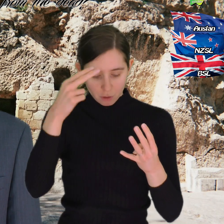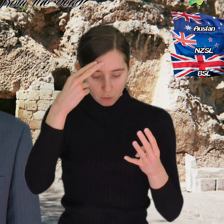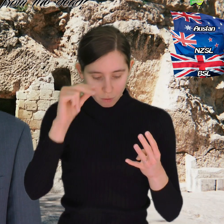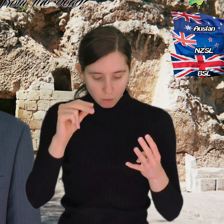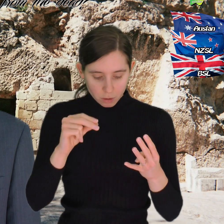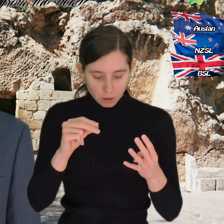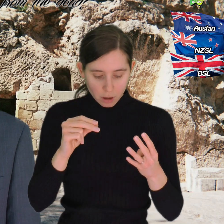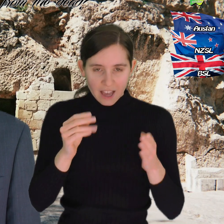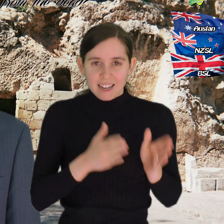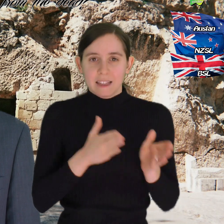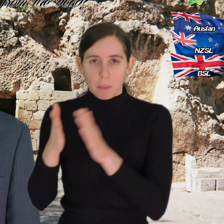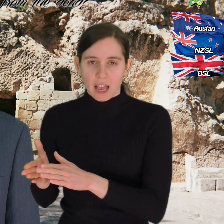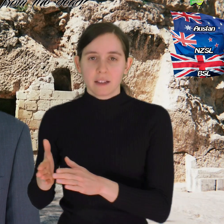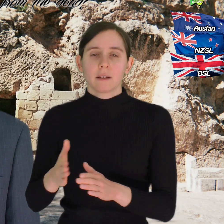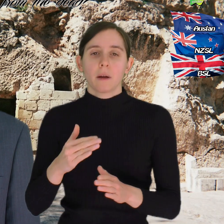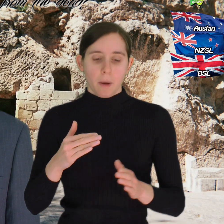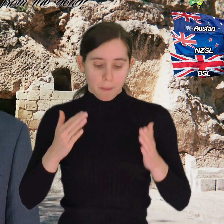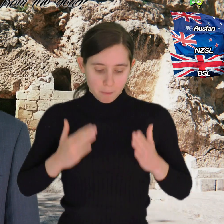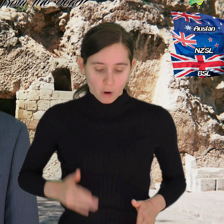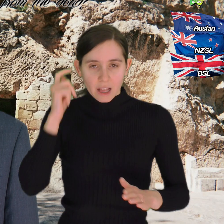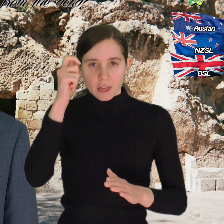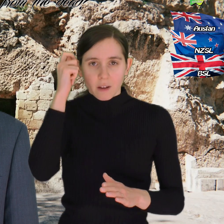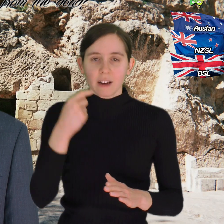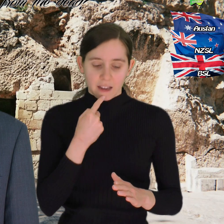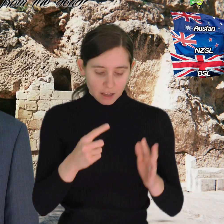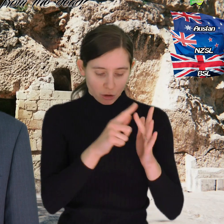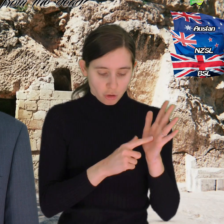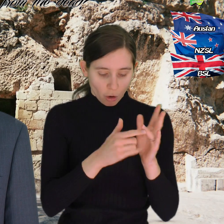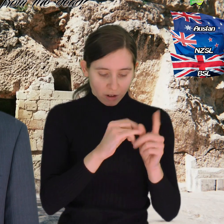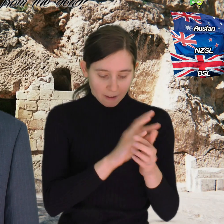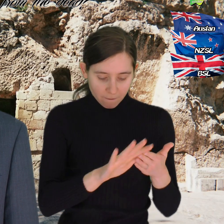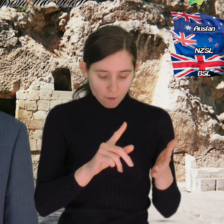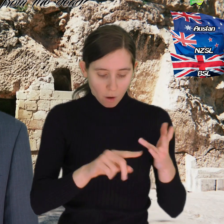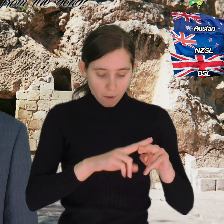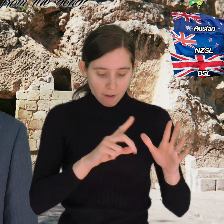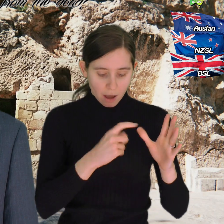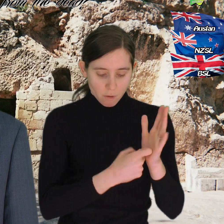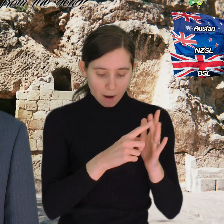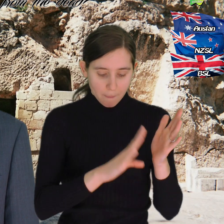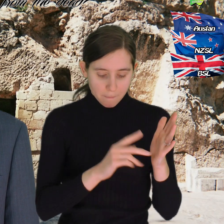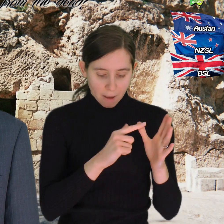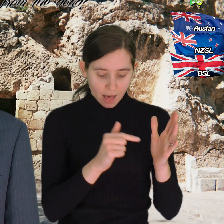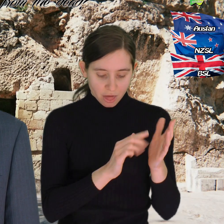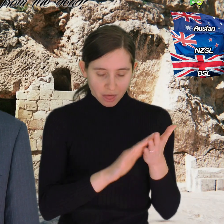Displaced Body Theory. It says Joseph of Arimathea placed Jesus' body in his own